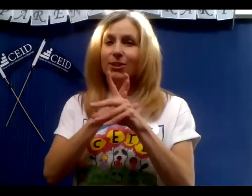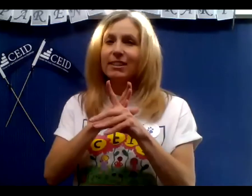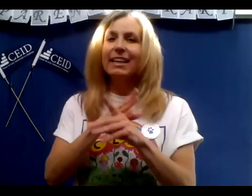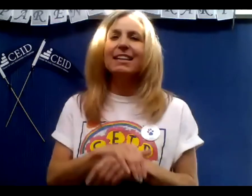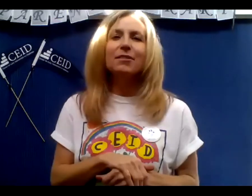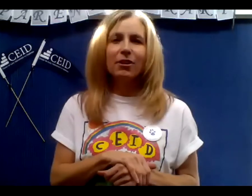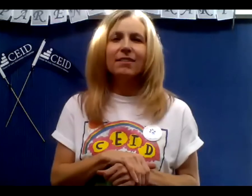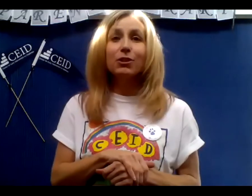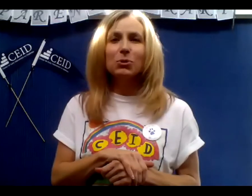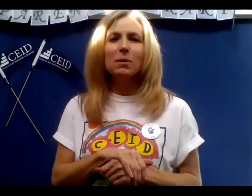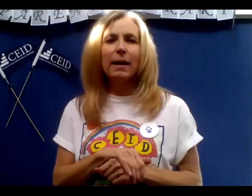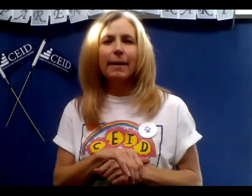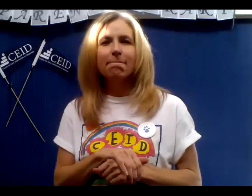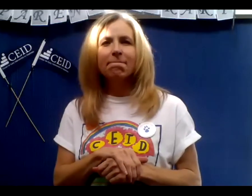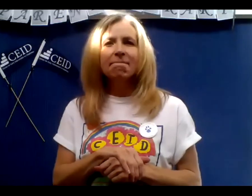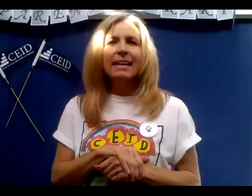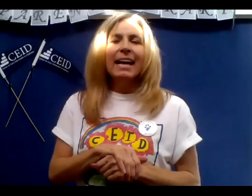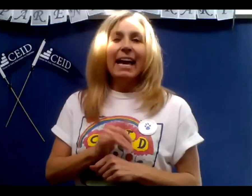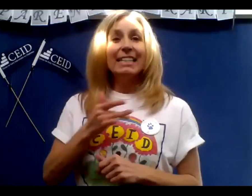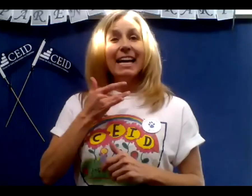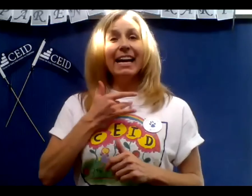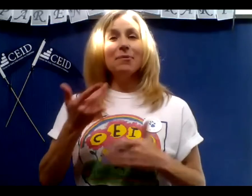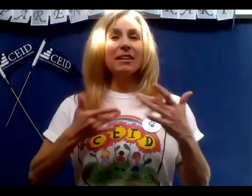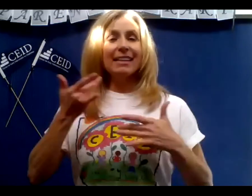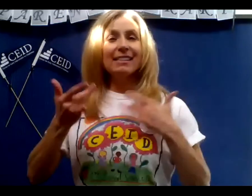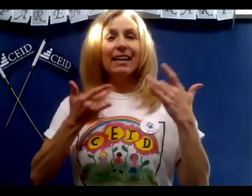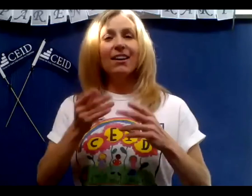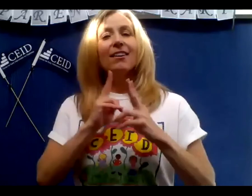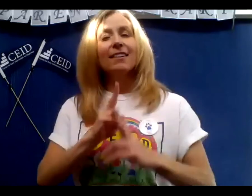certainly in a different, virtual way. And today I am really excited,